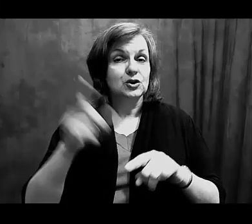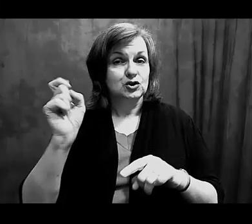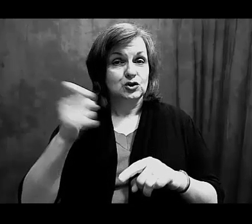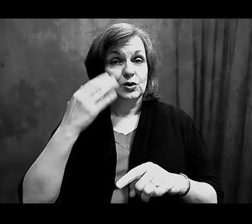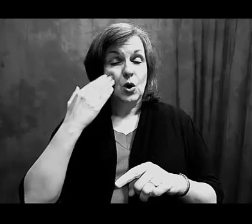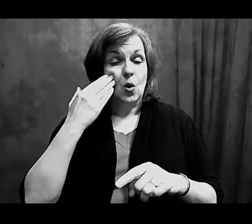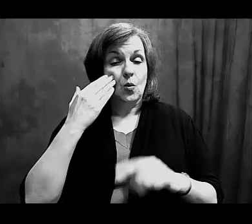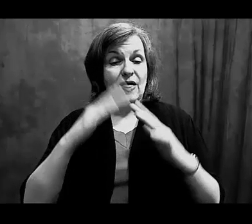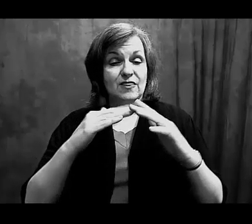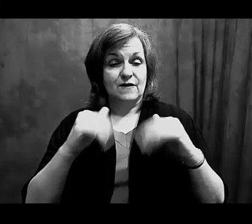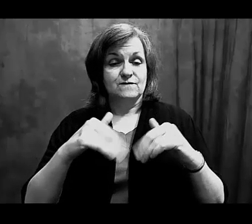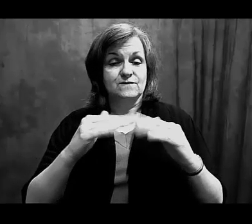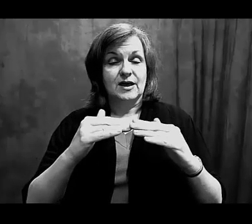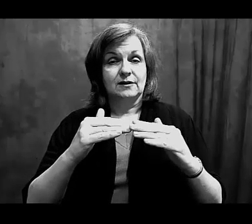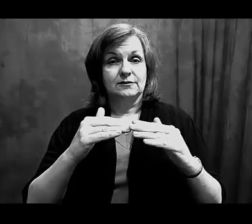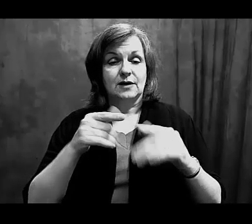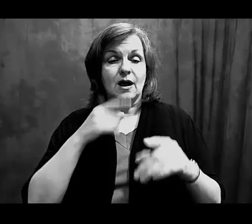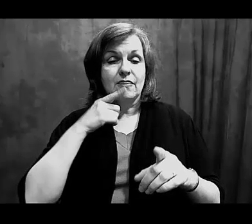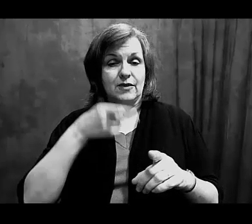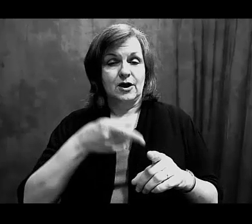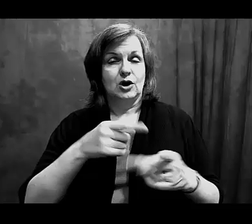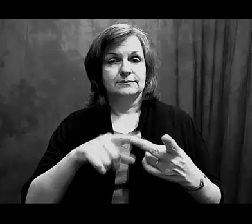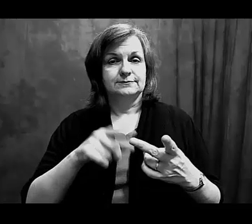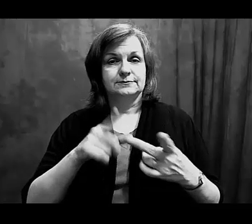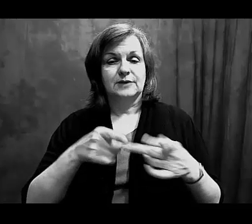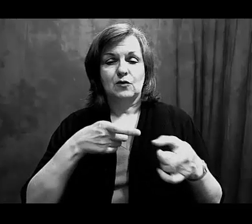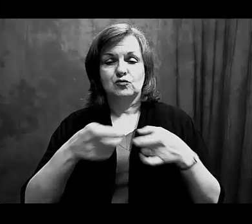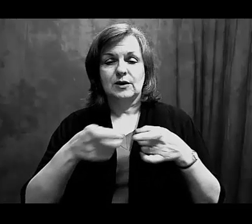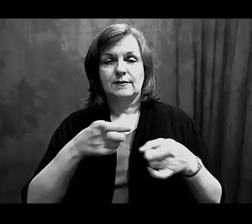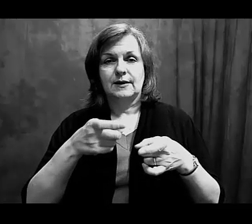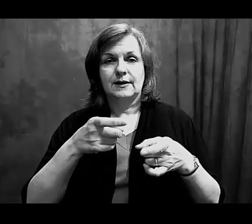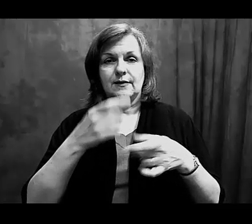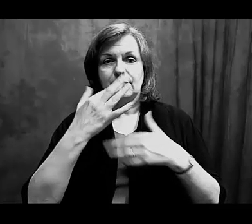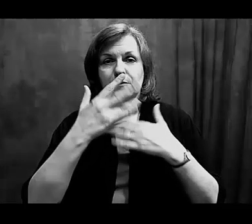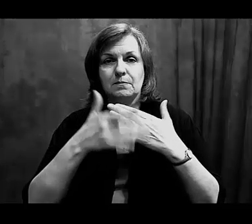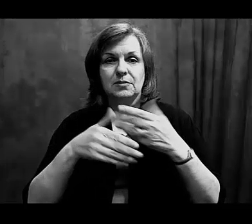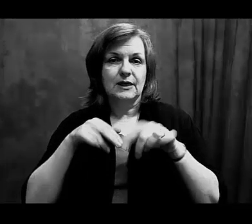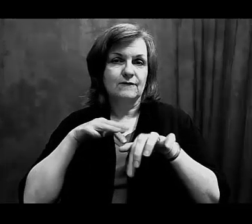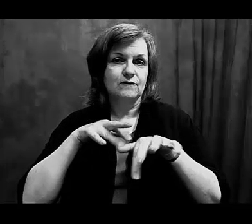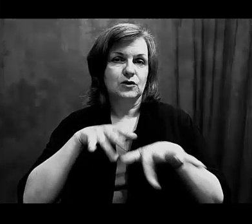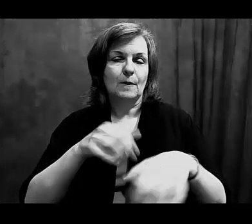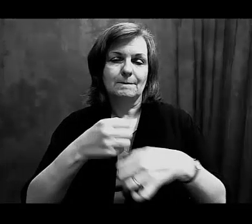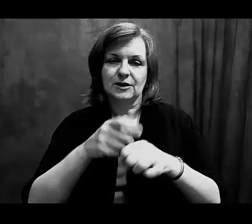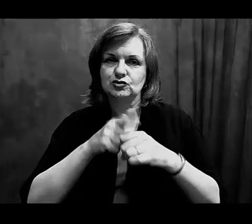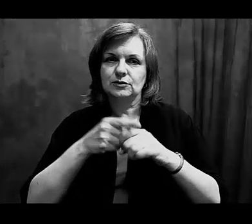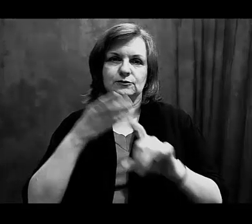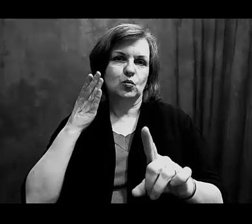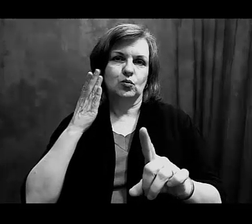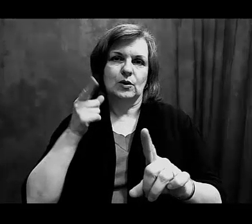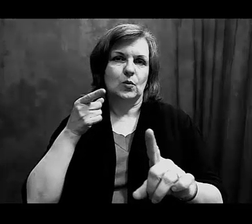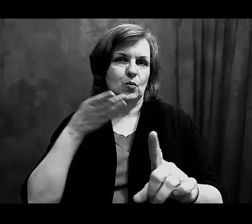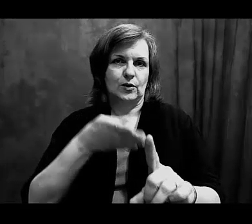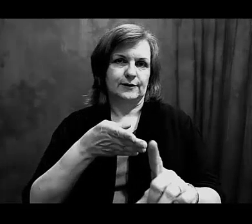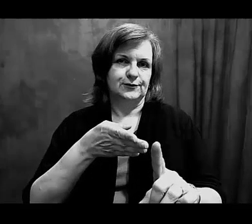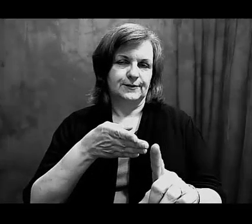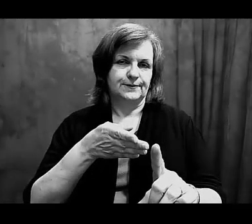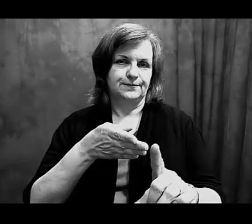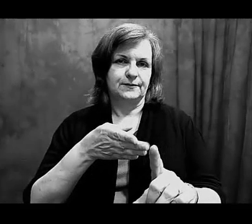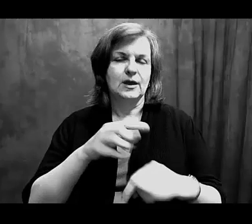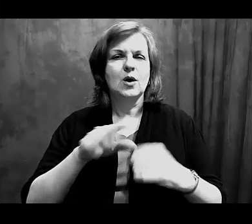and that's fine I'm not going to get into a whole lotta detail more about the valves themselves but I want you to know that they